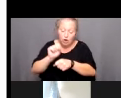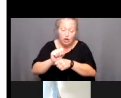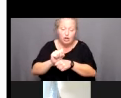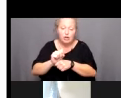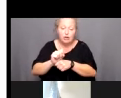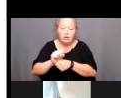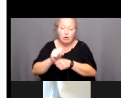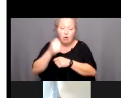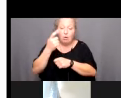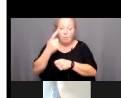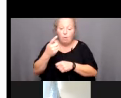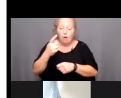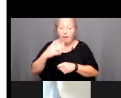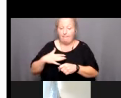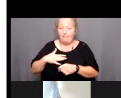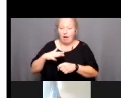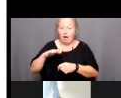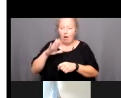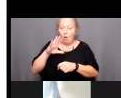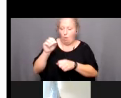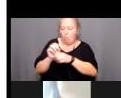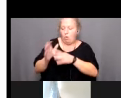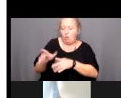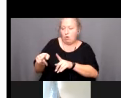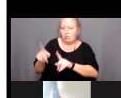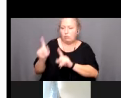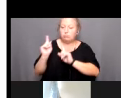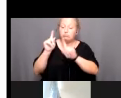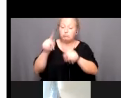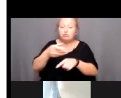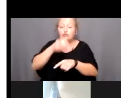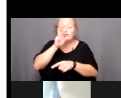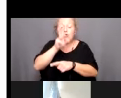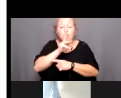colleagues went out to drink water and all of a sudden she told me she has a